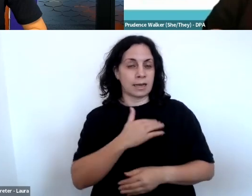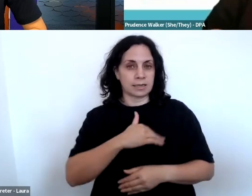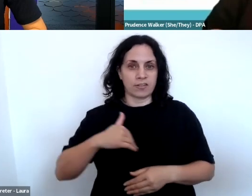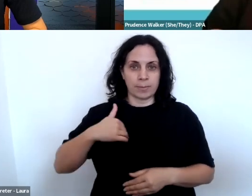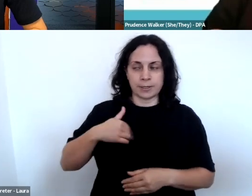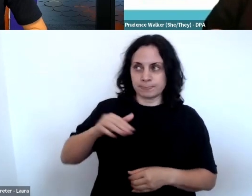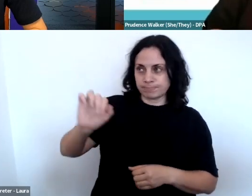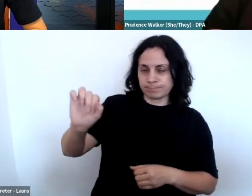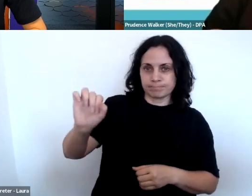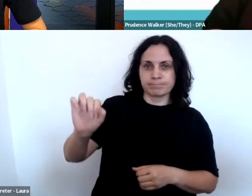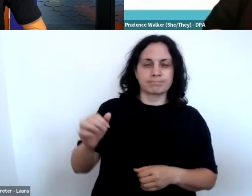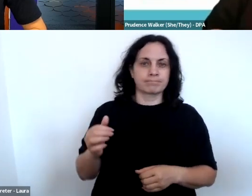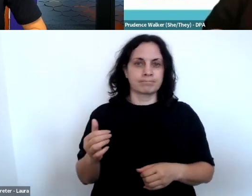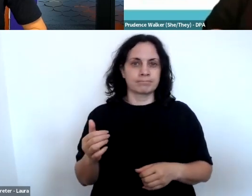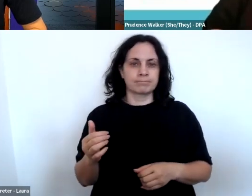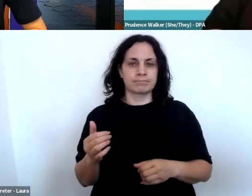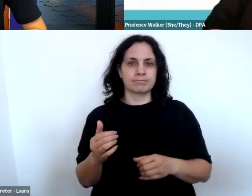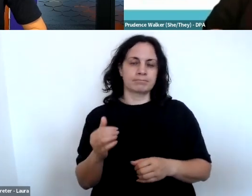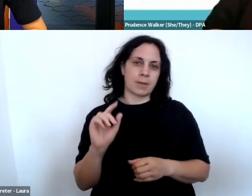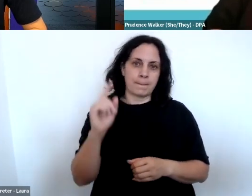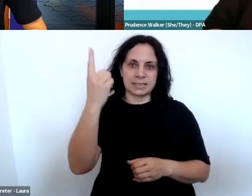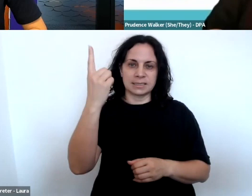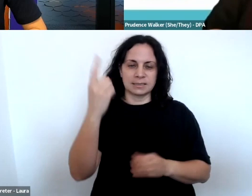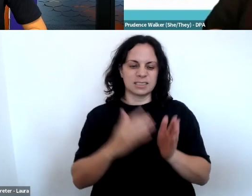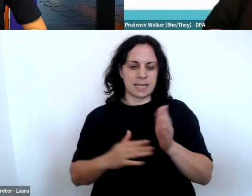the ministers will have to make decisions about responding to